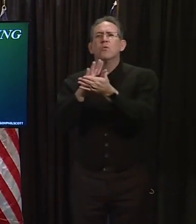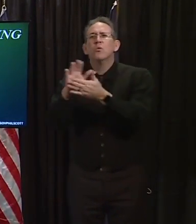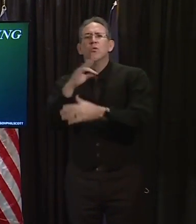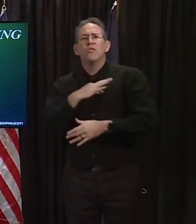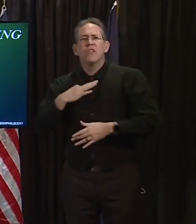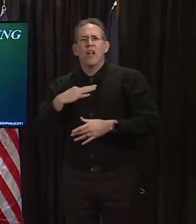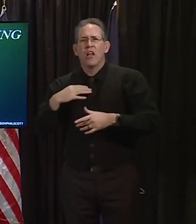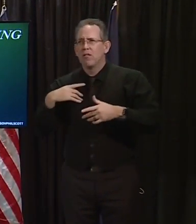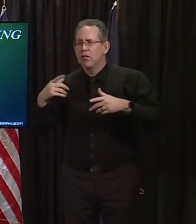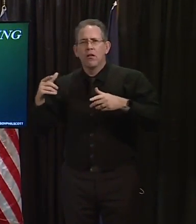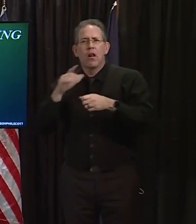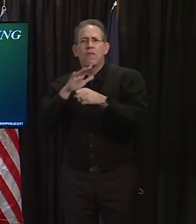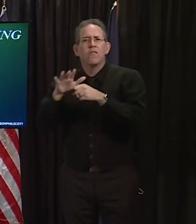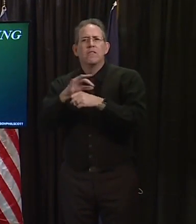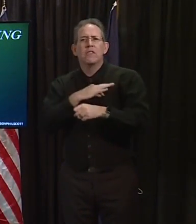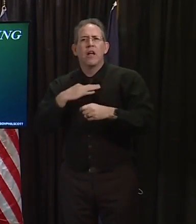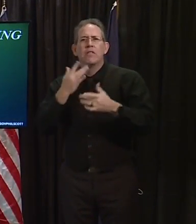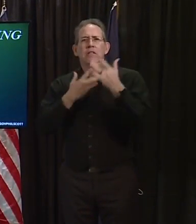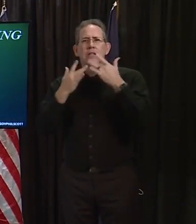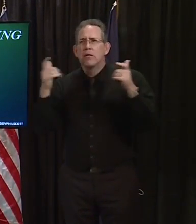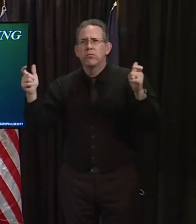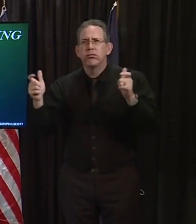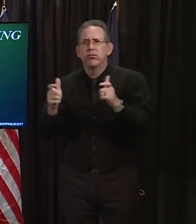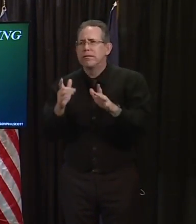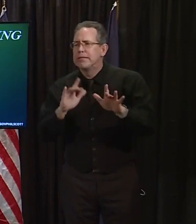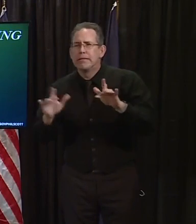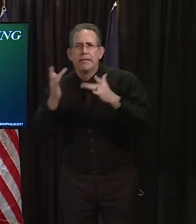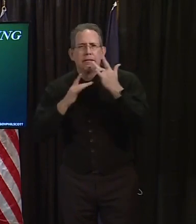from an operations perspective we've had some concern for some time about